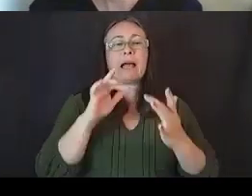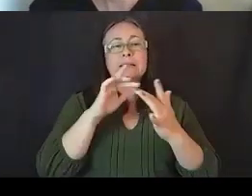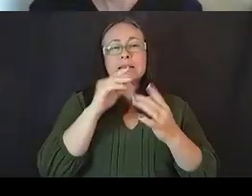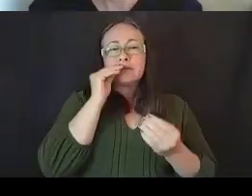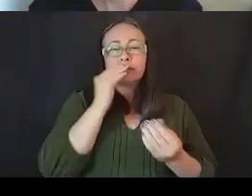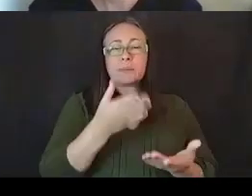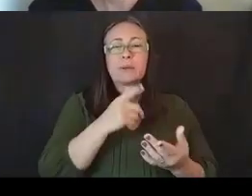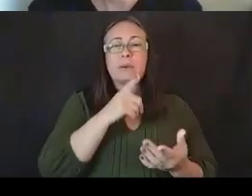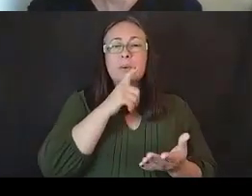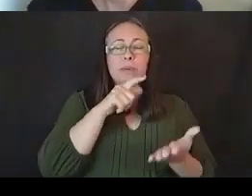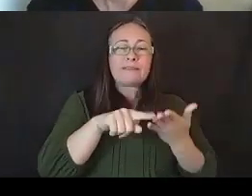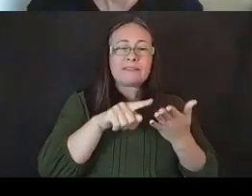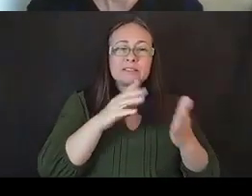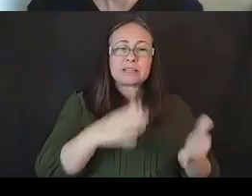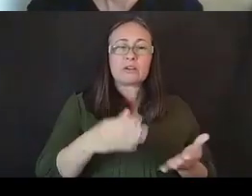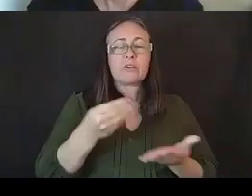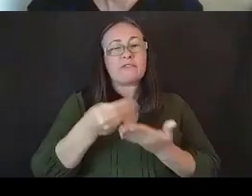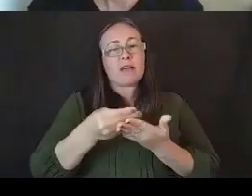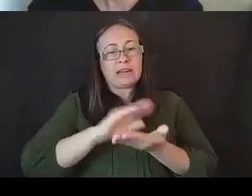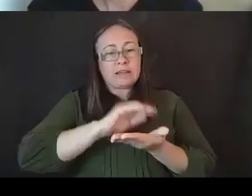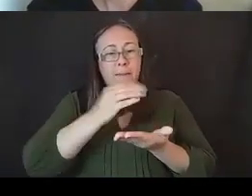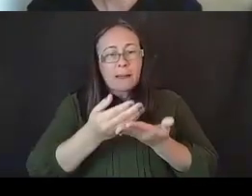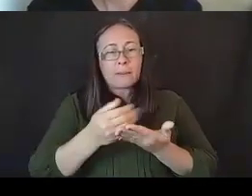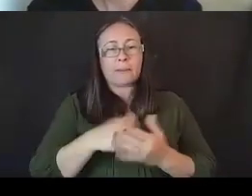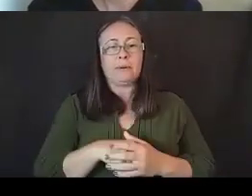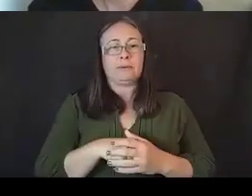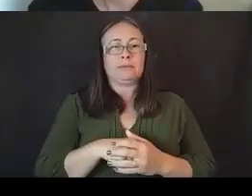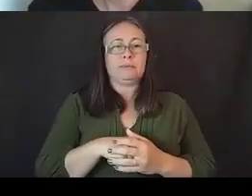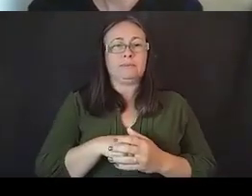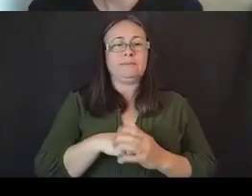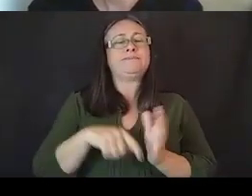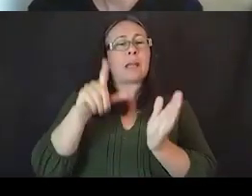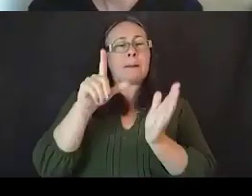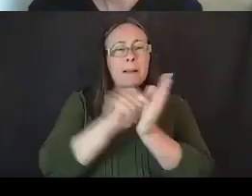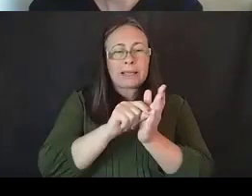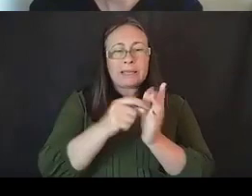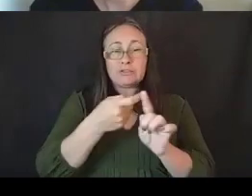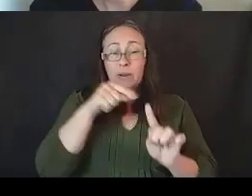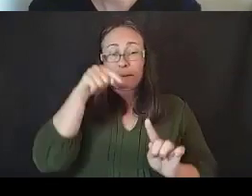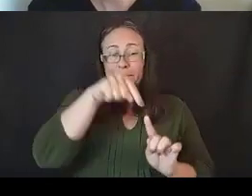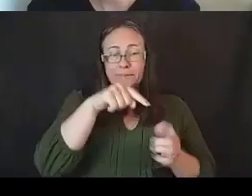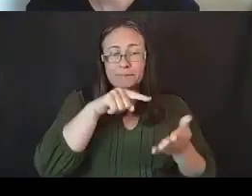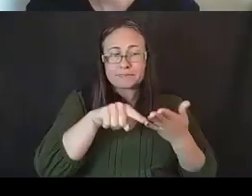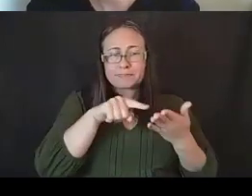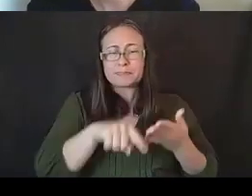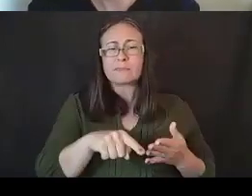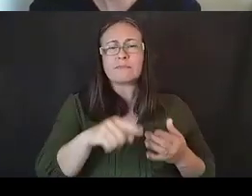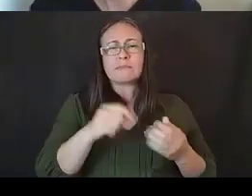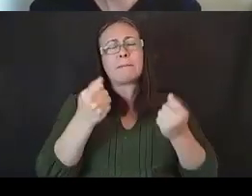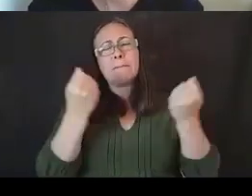funding amounts, publications that have come out of that, and lots of other details there as well.